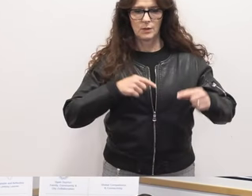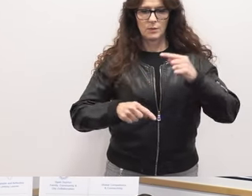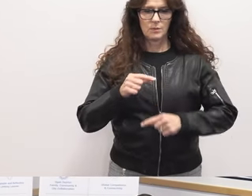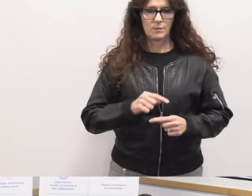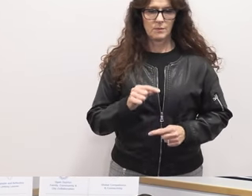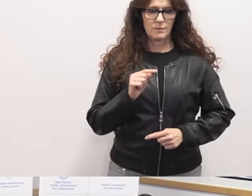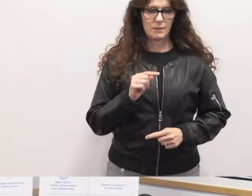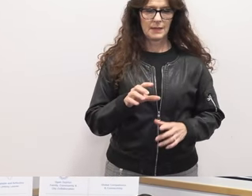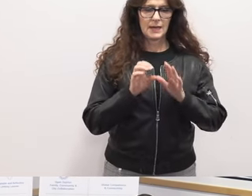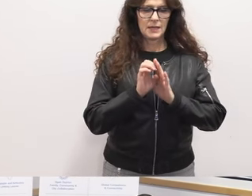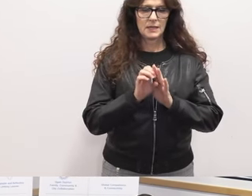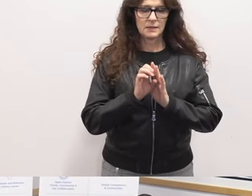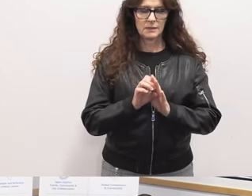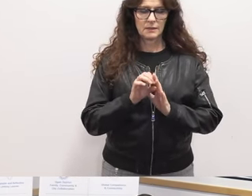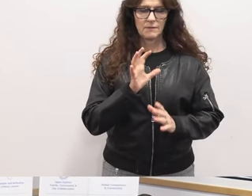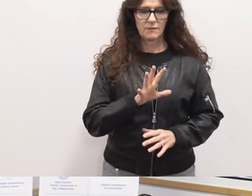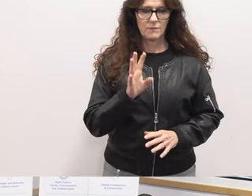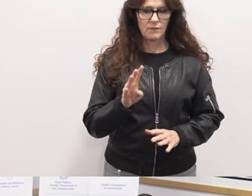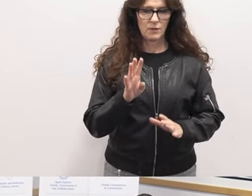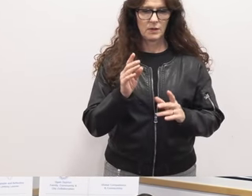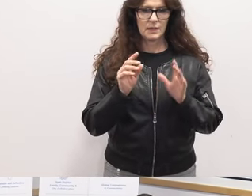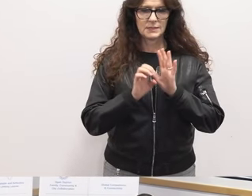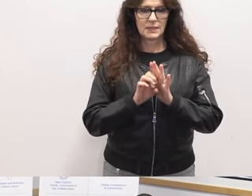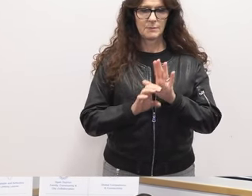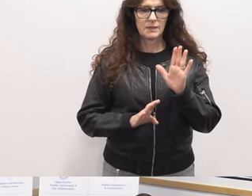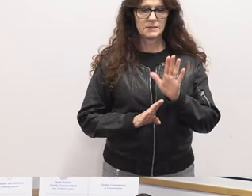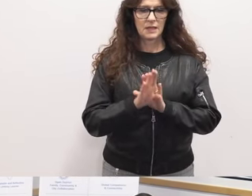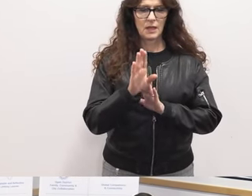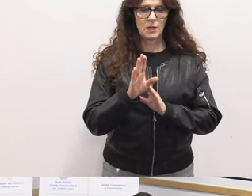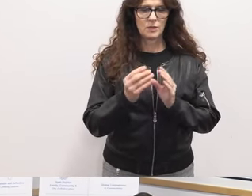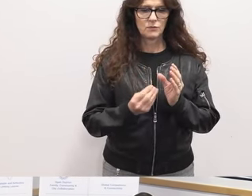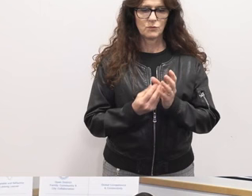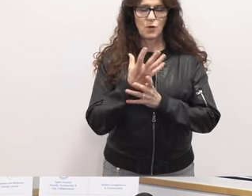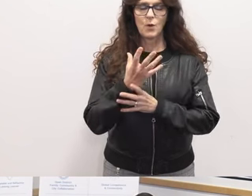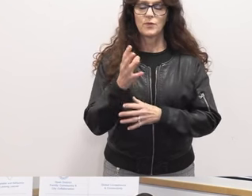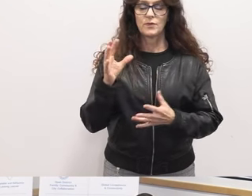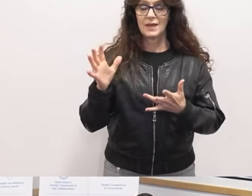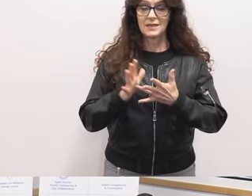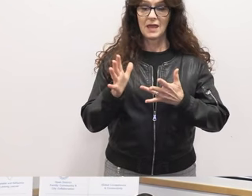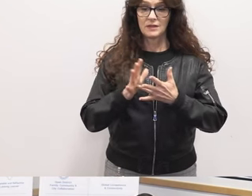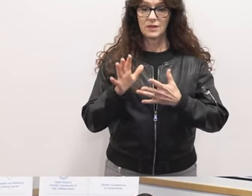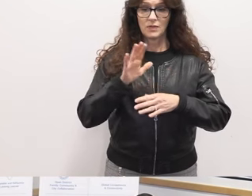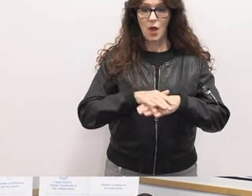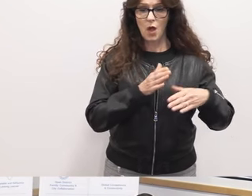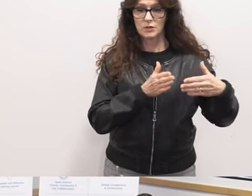back to page five for an example of accelerated growth. So when you see ninth grade on track for A through G,